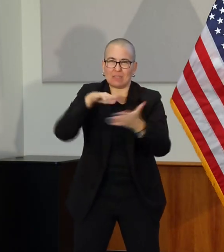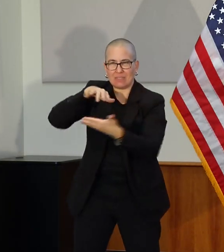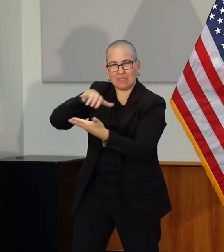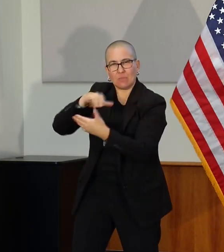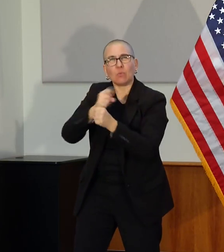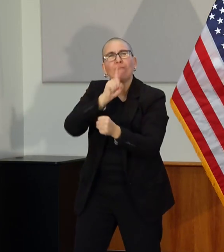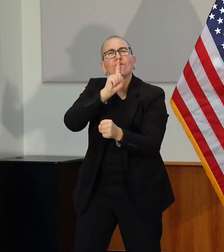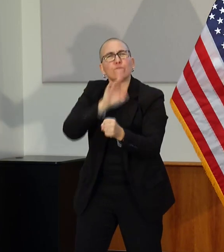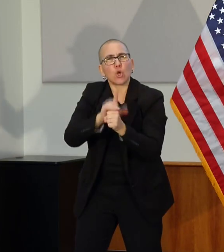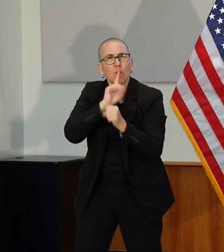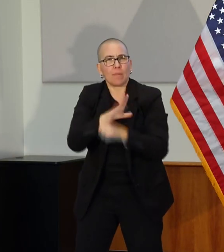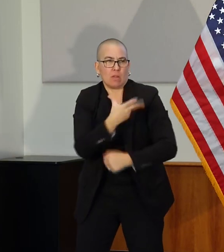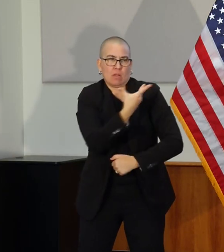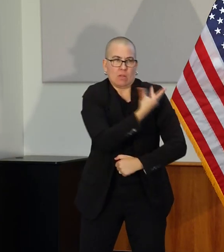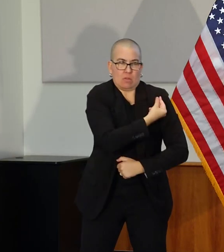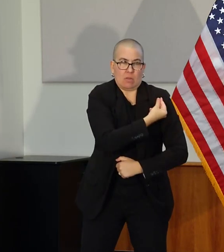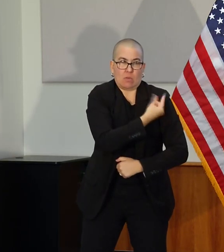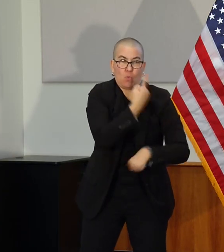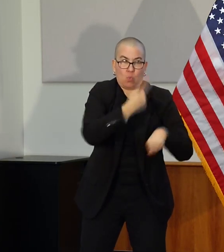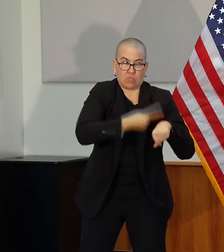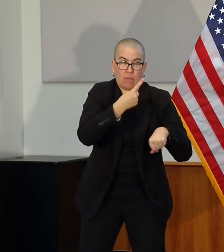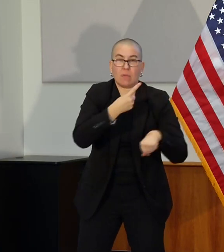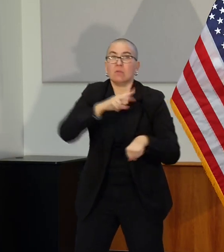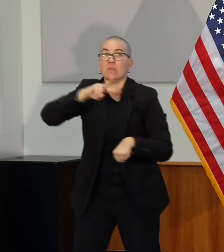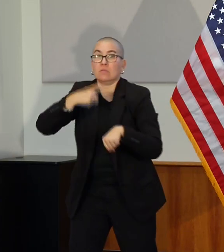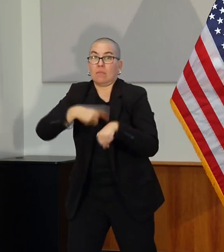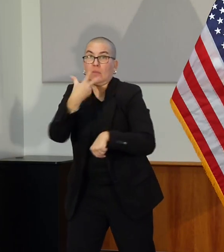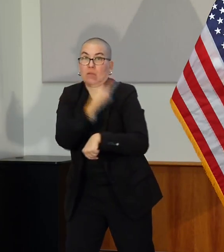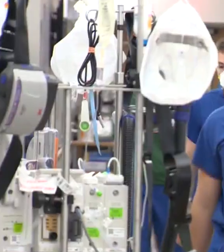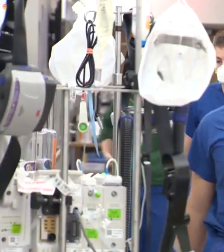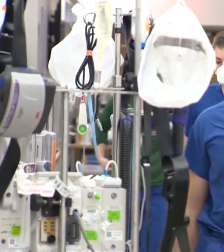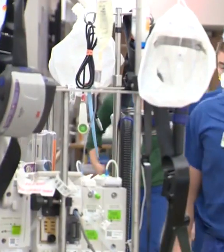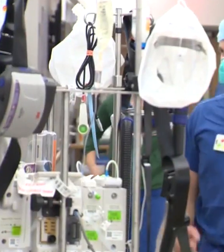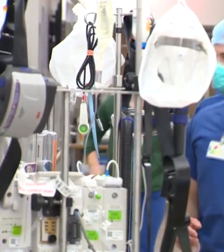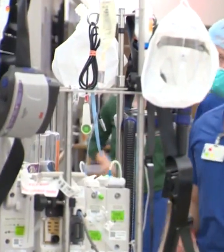A STATE CAN TEACH THE PUBLIC